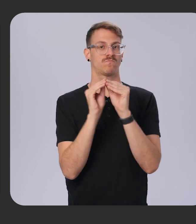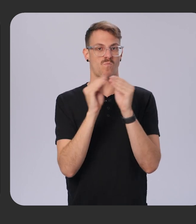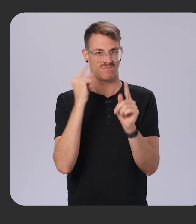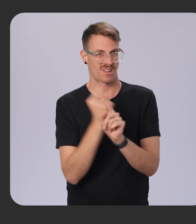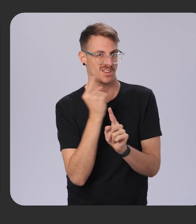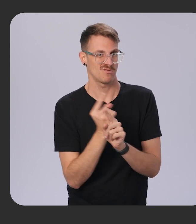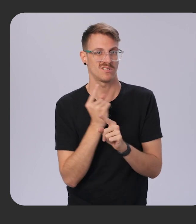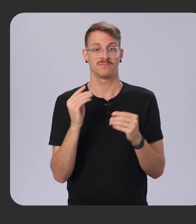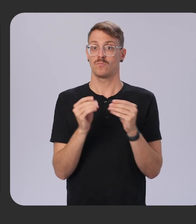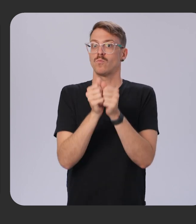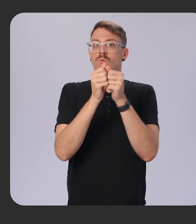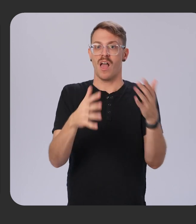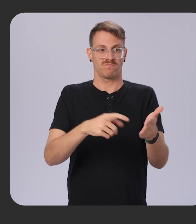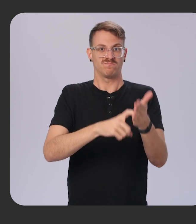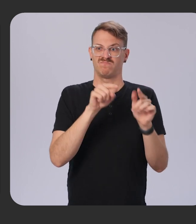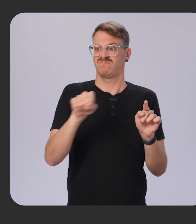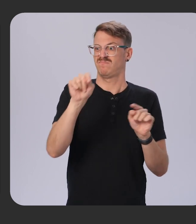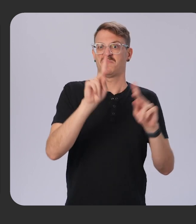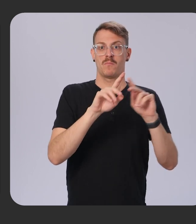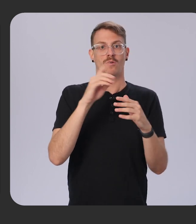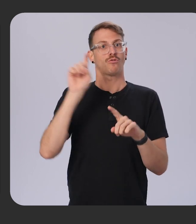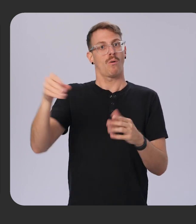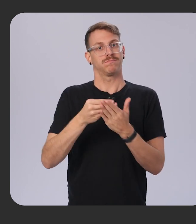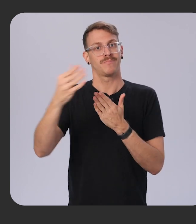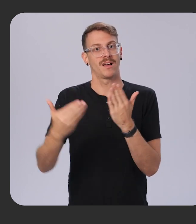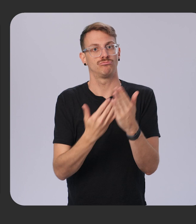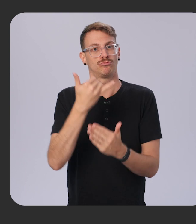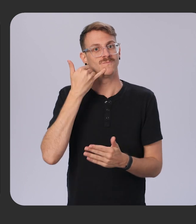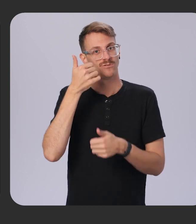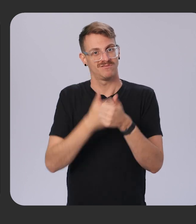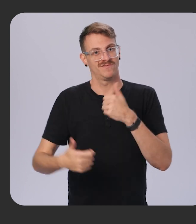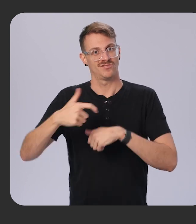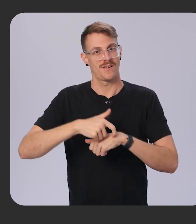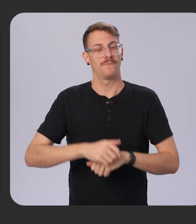accurate without requiring people to buy new mobile devices.